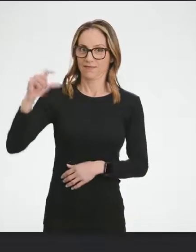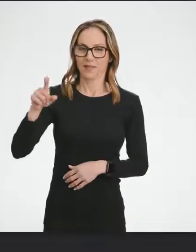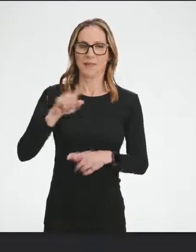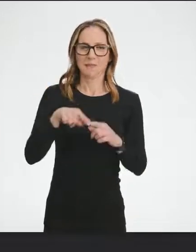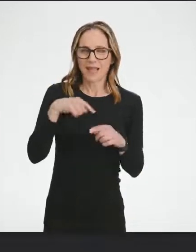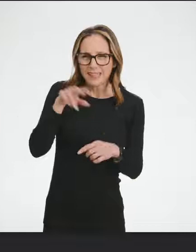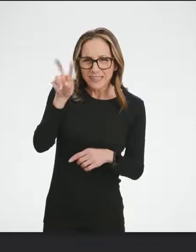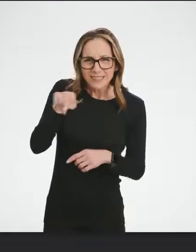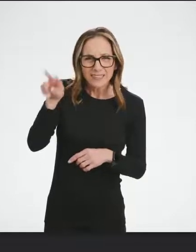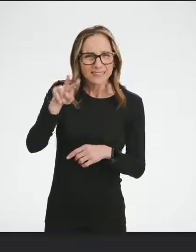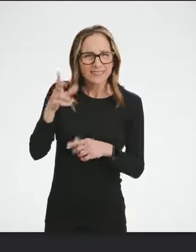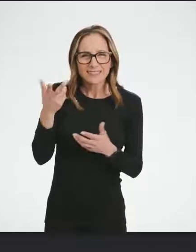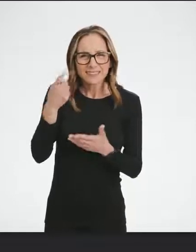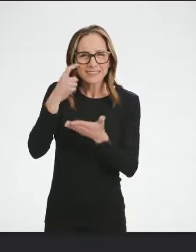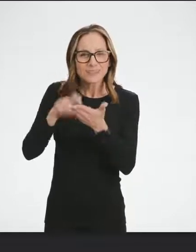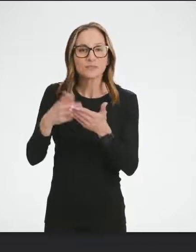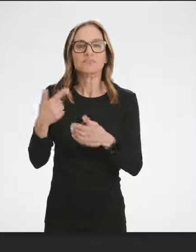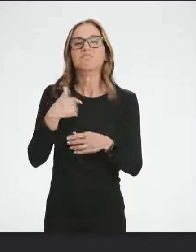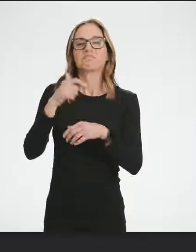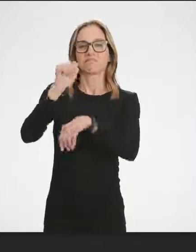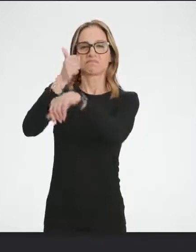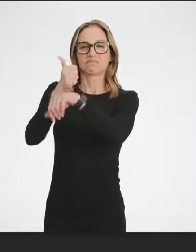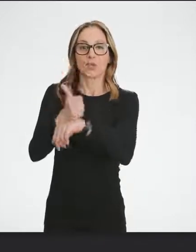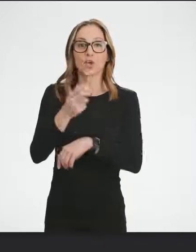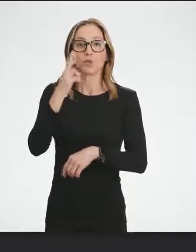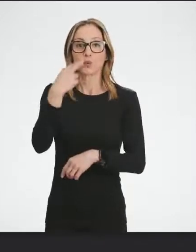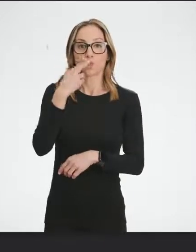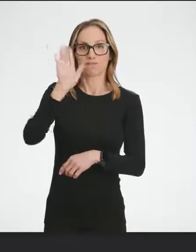Let's have each donut use its own color.